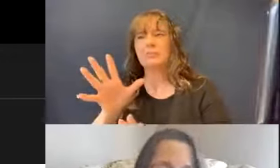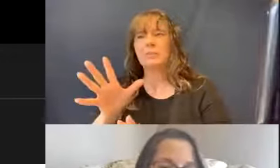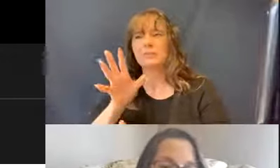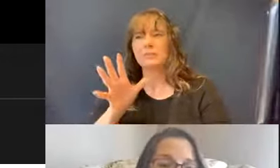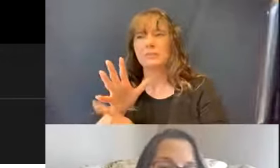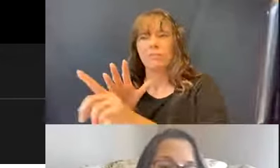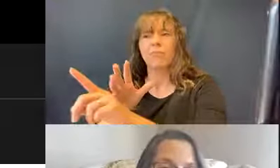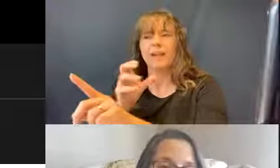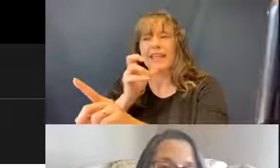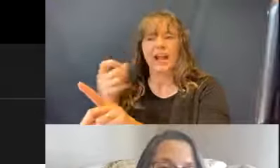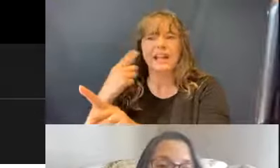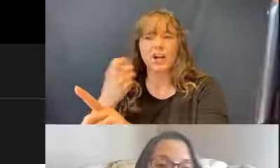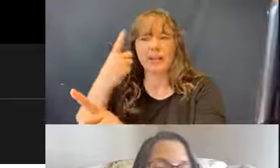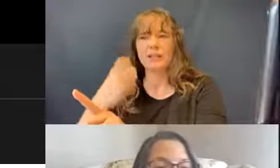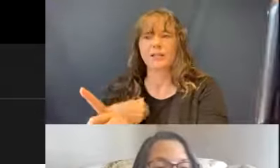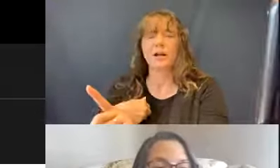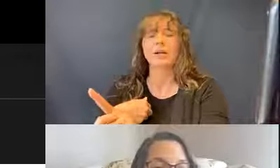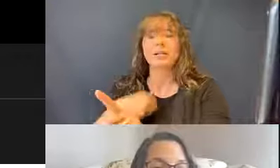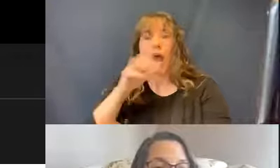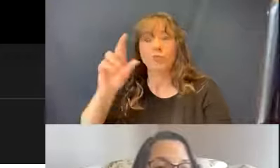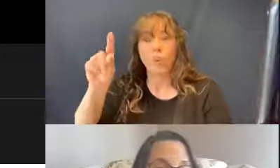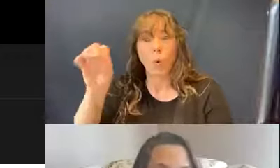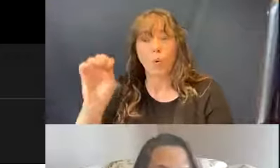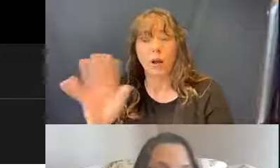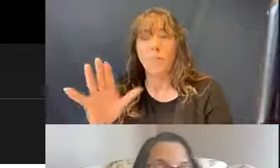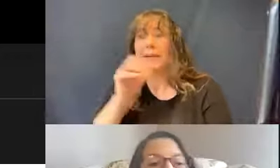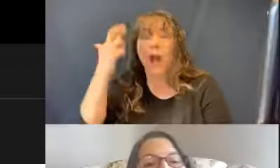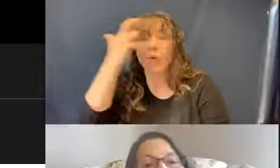maybe you just didn't know that you needed to say go or we thought you were done talking